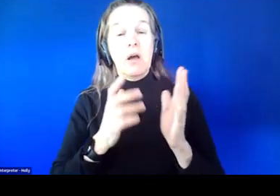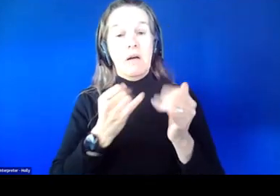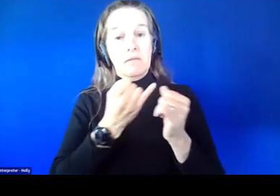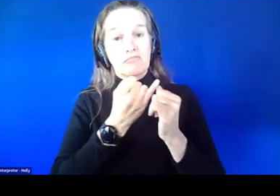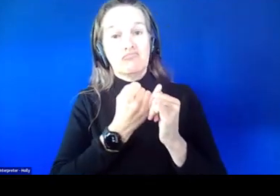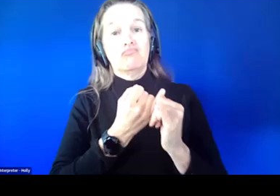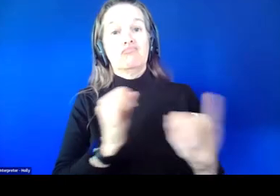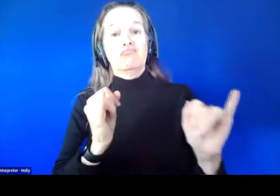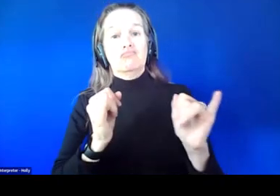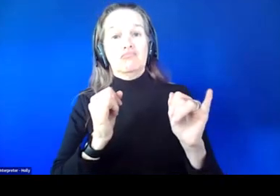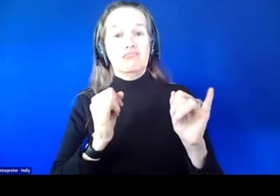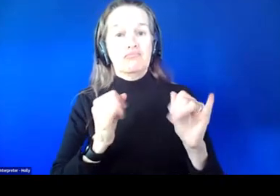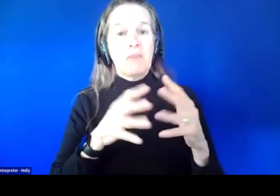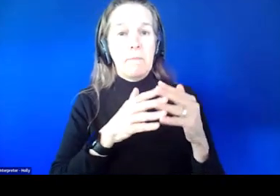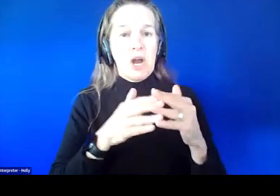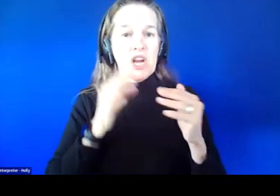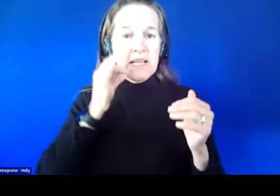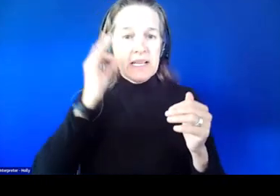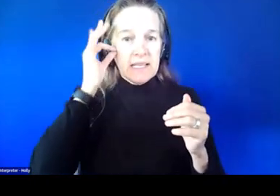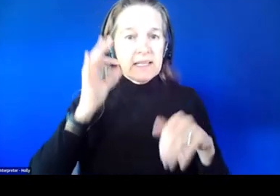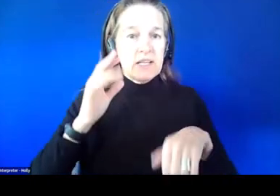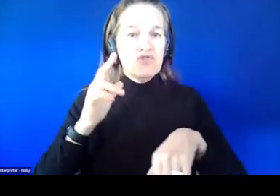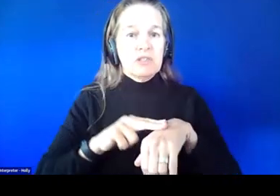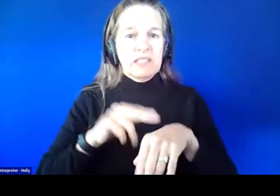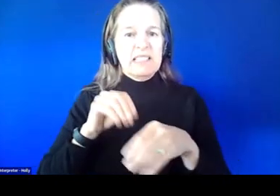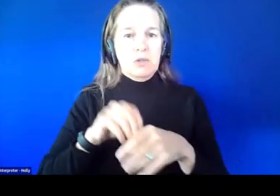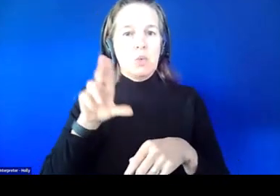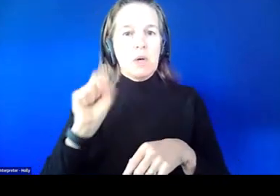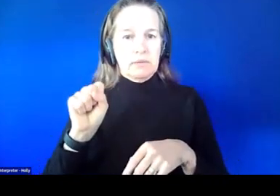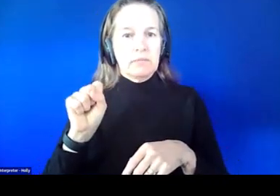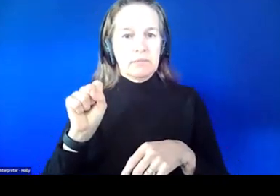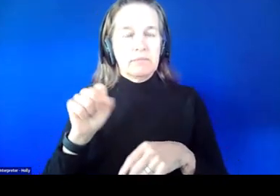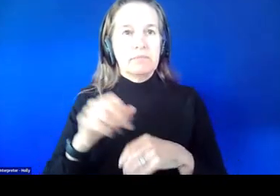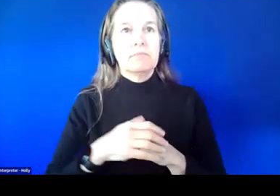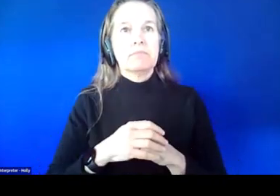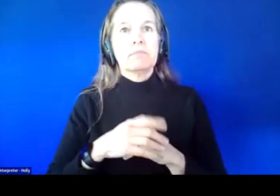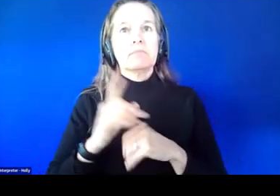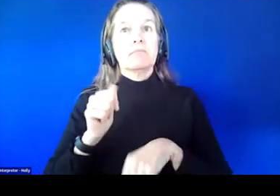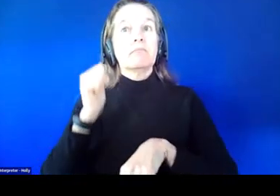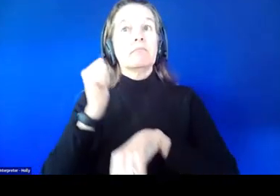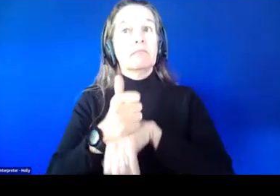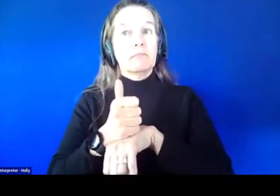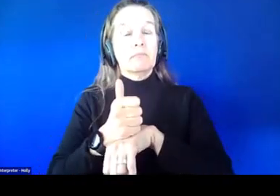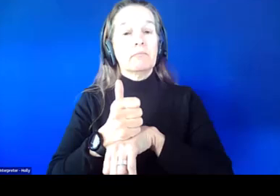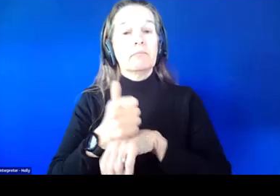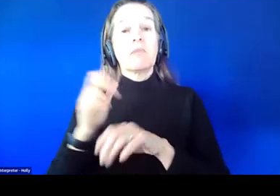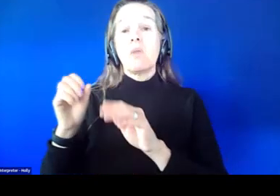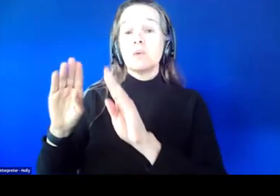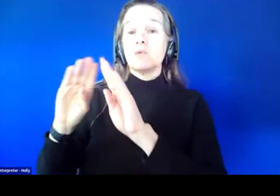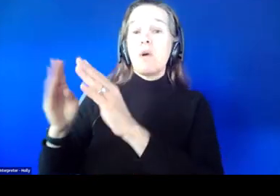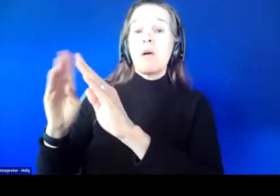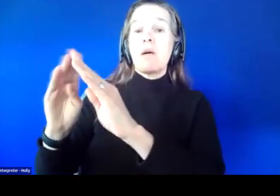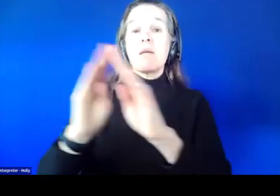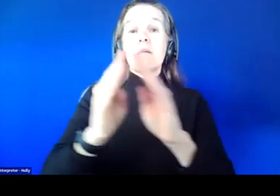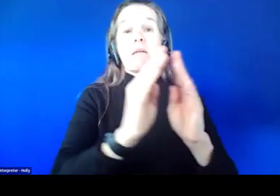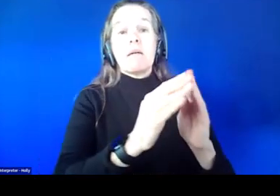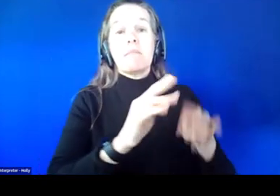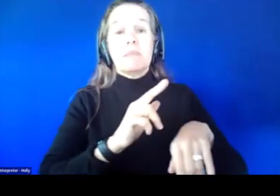Indian nations in the United states um and it establishes that that tribal nations have the inherent right